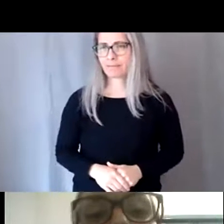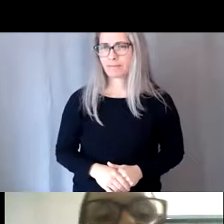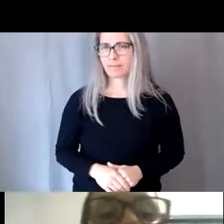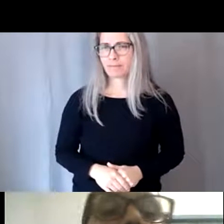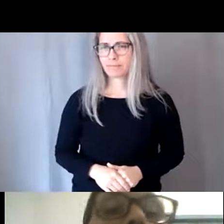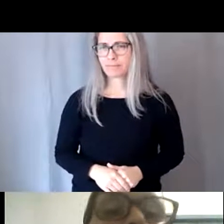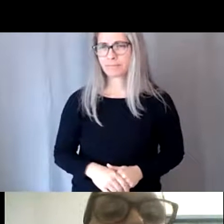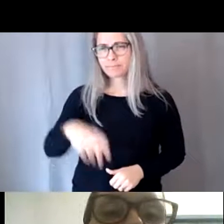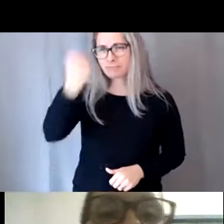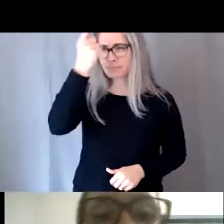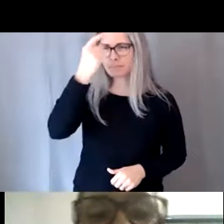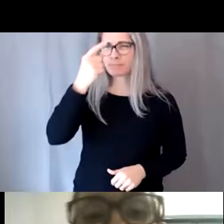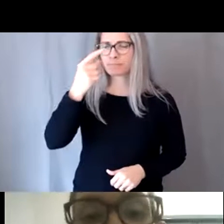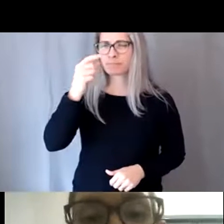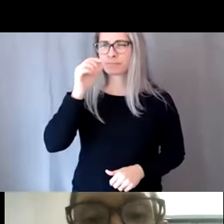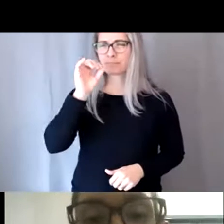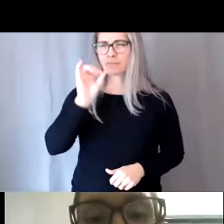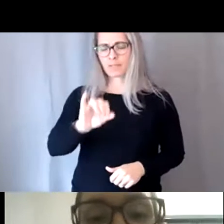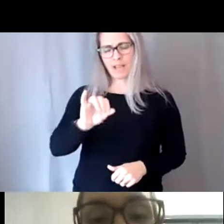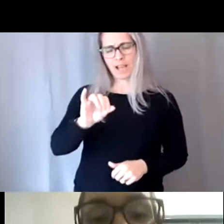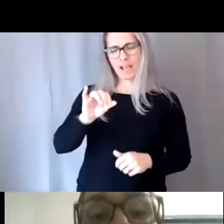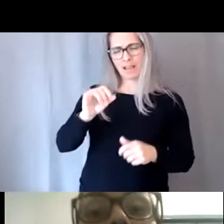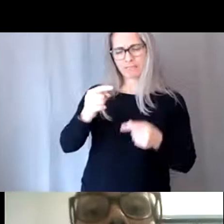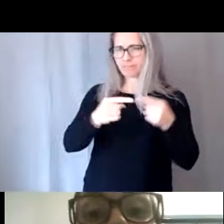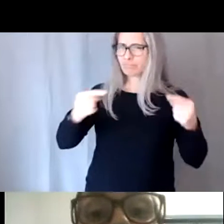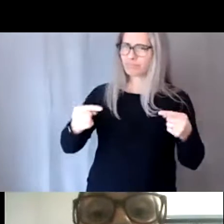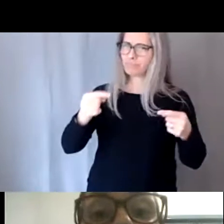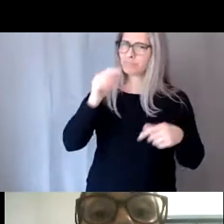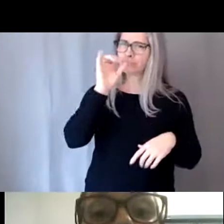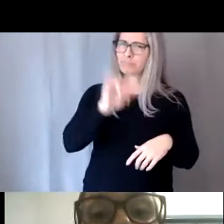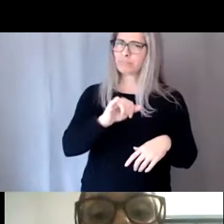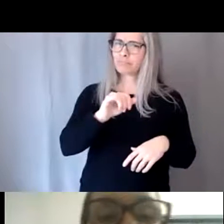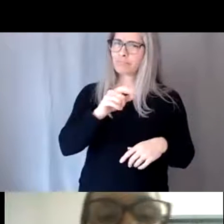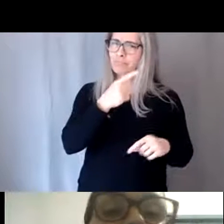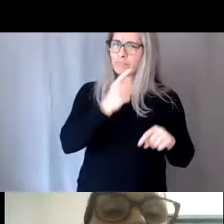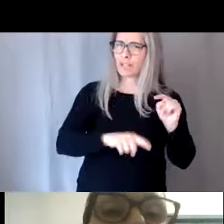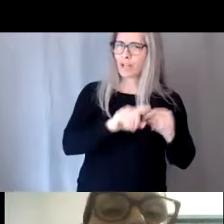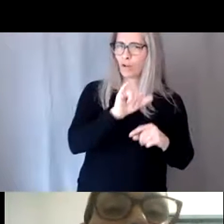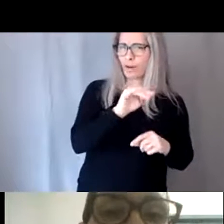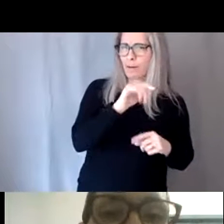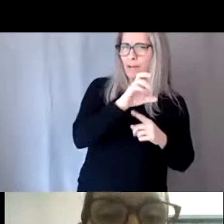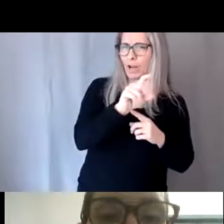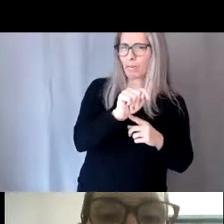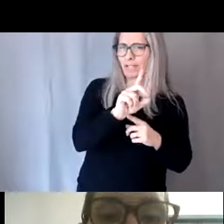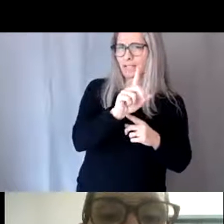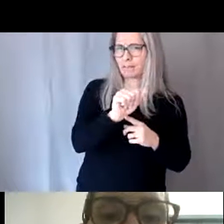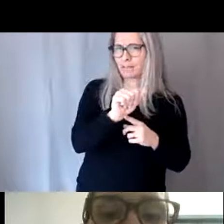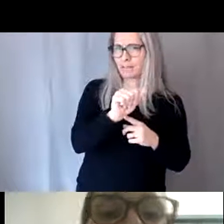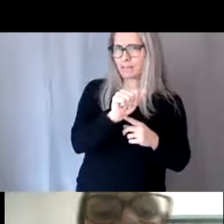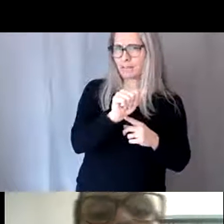of impairment disability as foundations of corrective practices